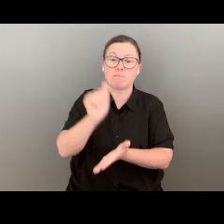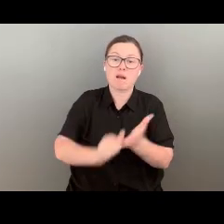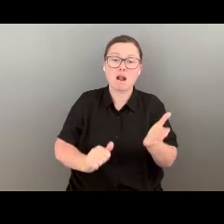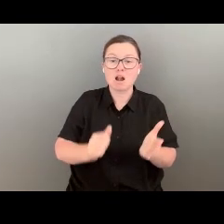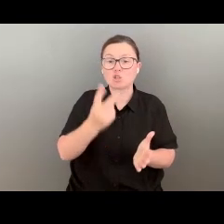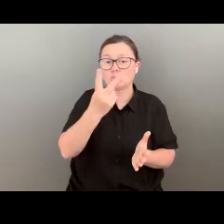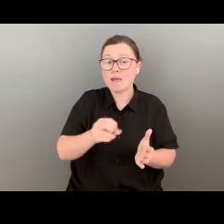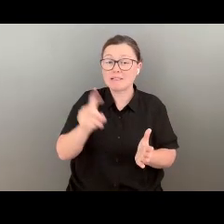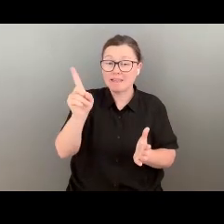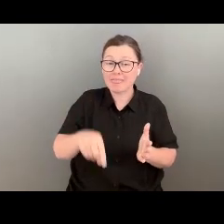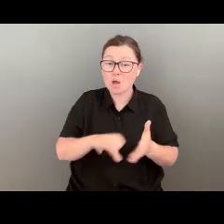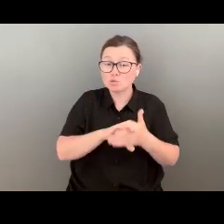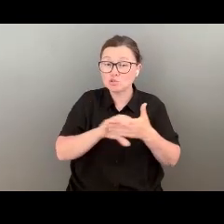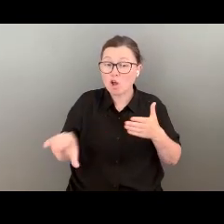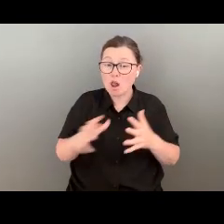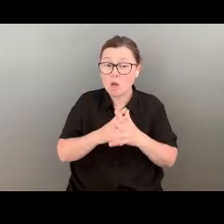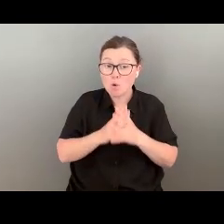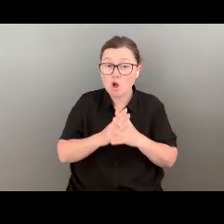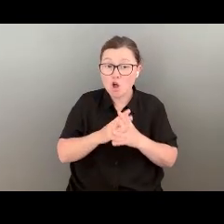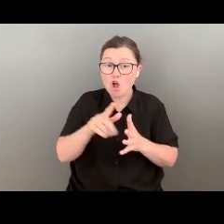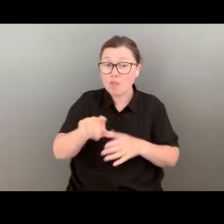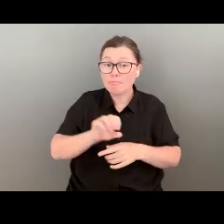Because I really wanted to demonstrate the quality